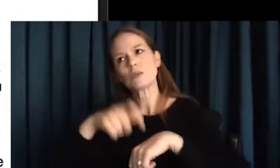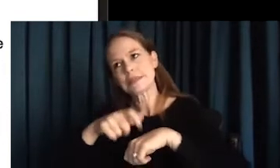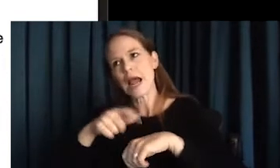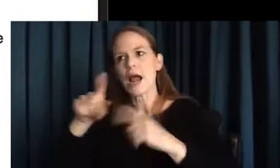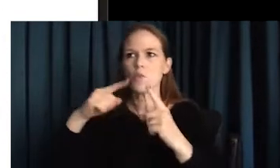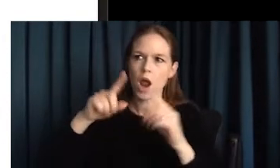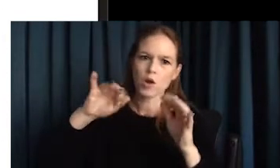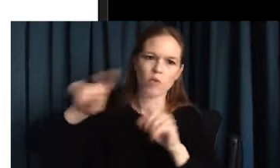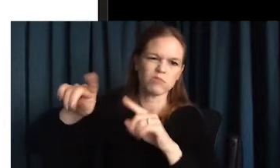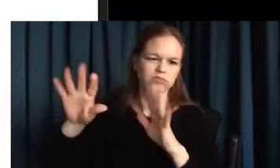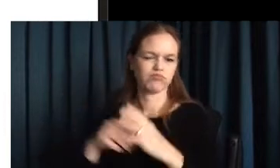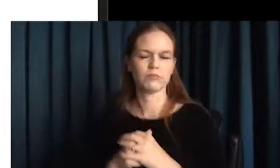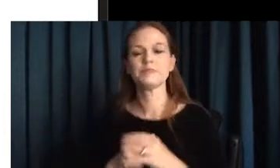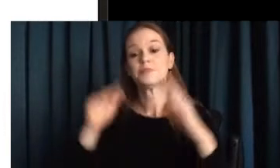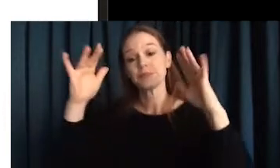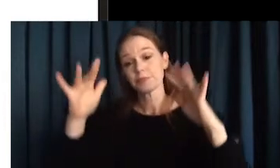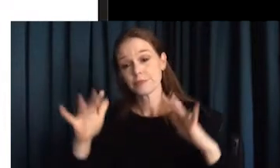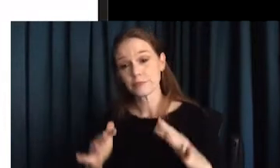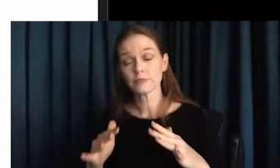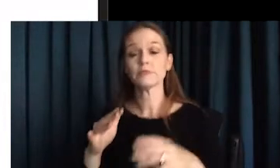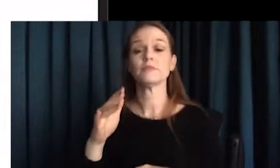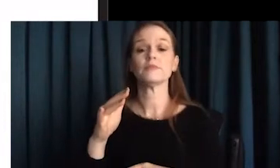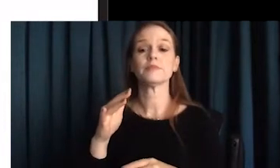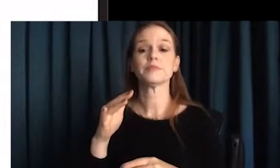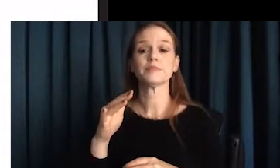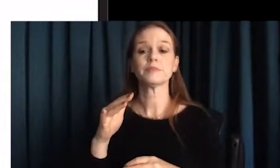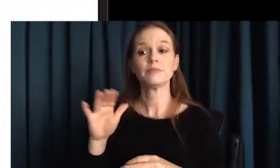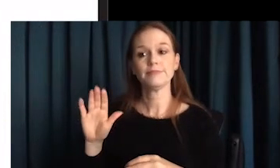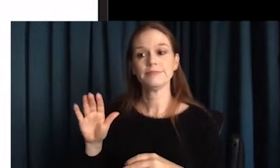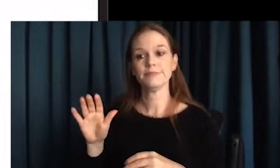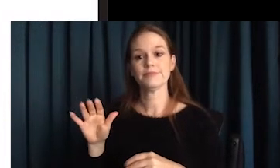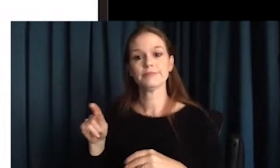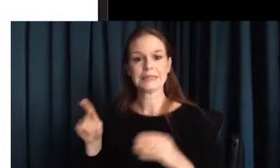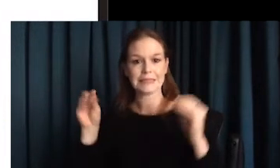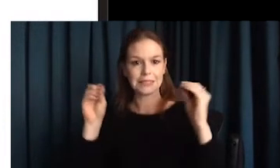Scrolling down a little bit more. He gives more information about lab supplies